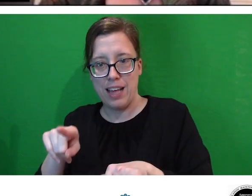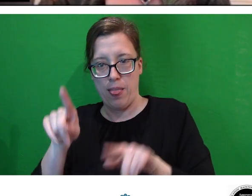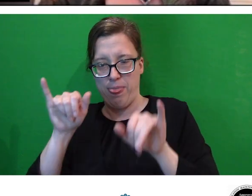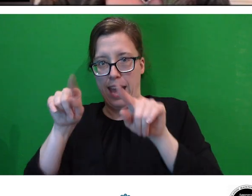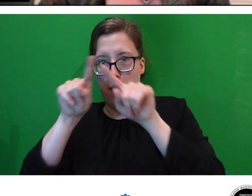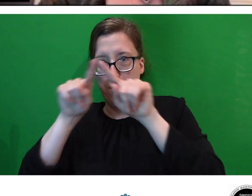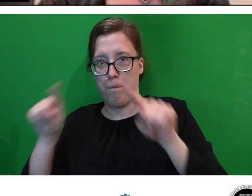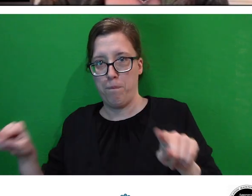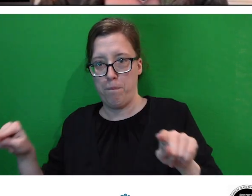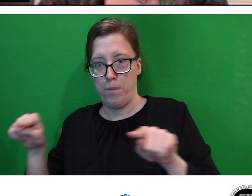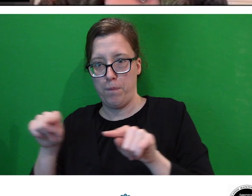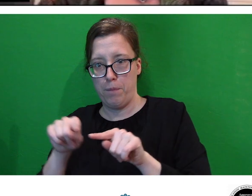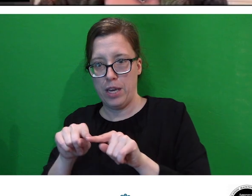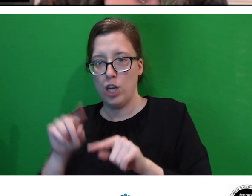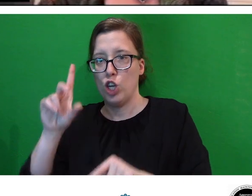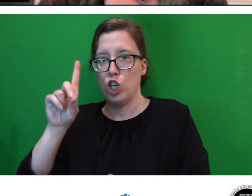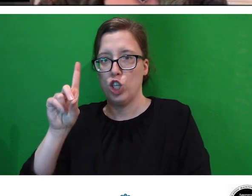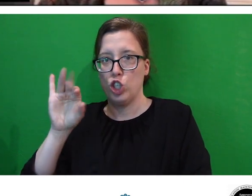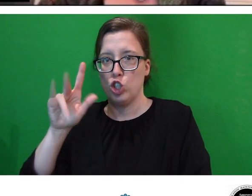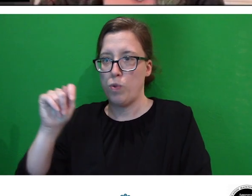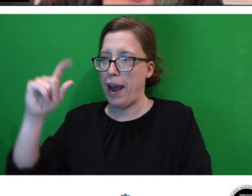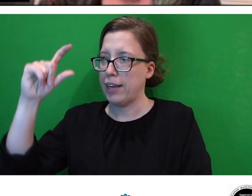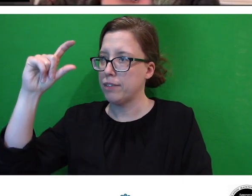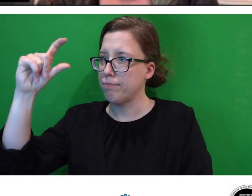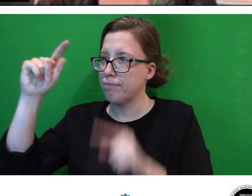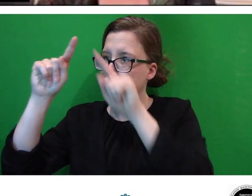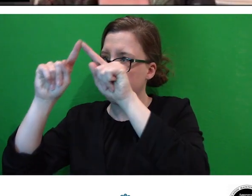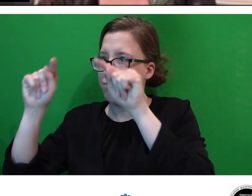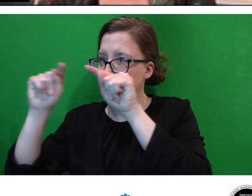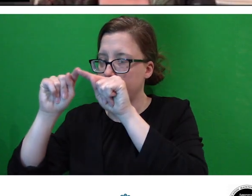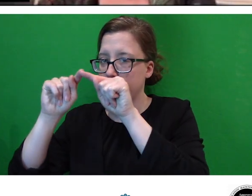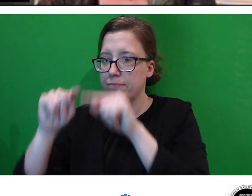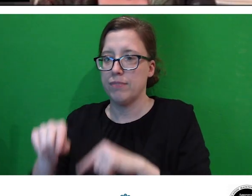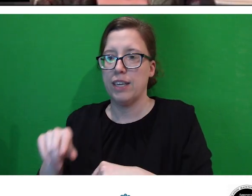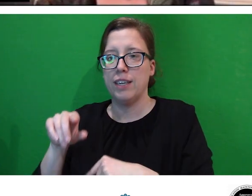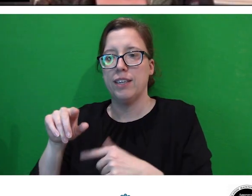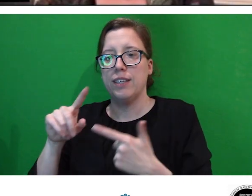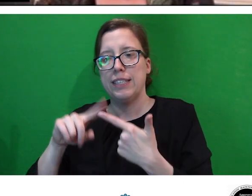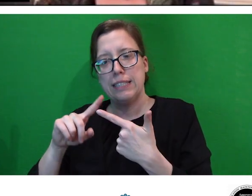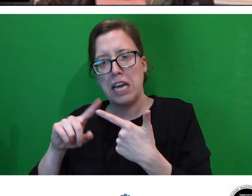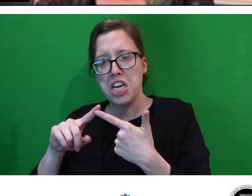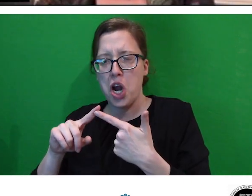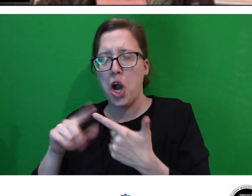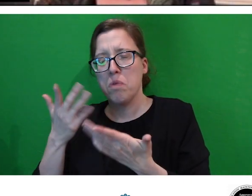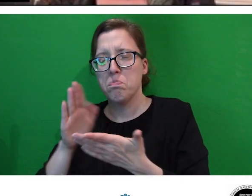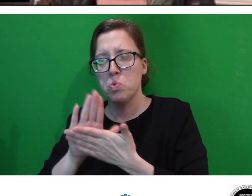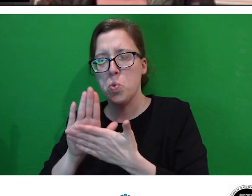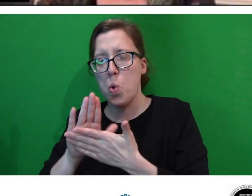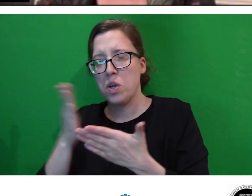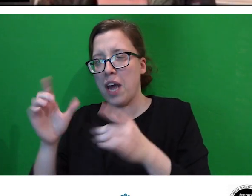So what we're going to see is with kids who are typically developing, the pyramid looks like this.